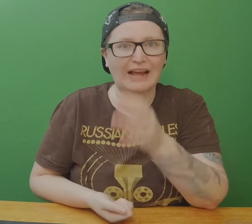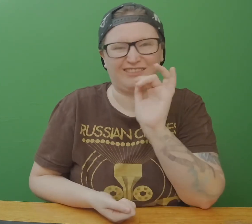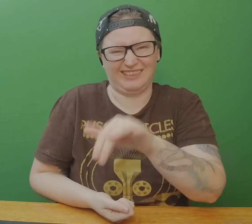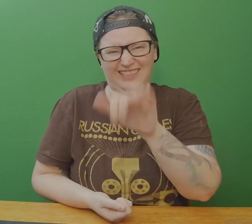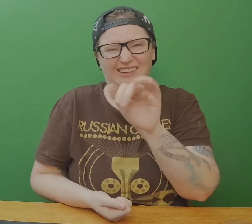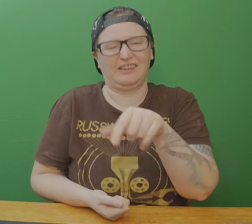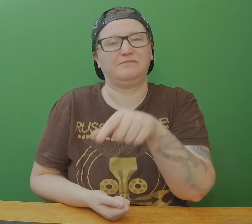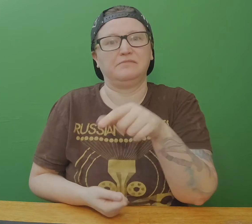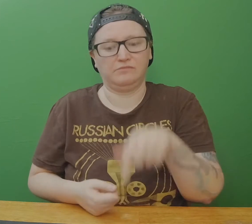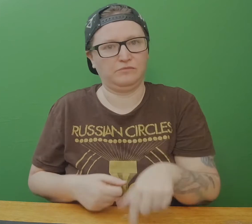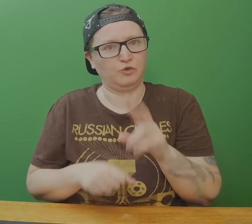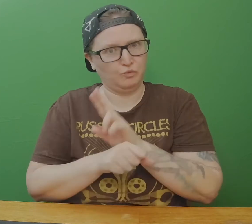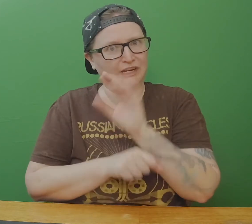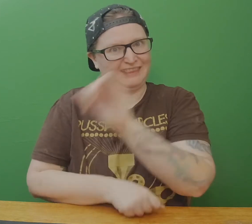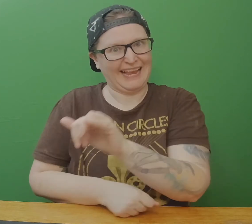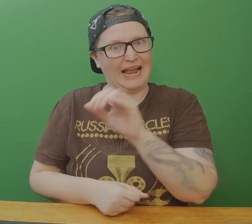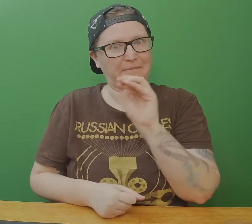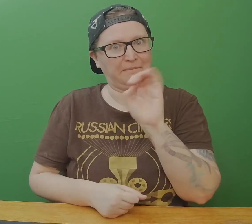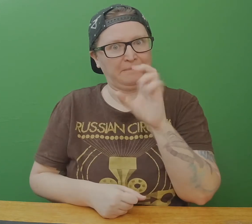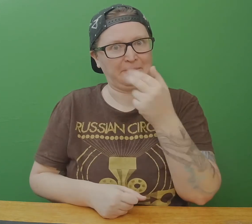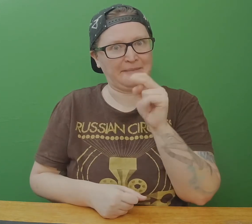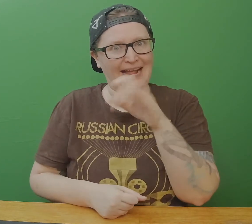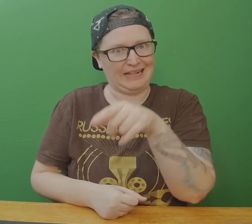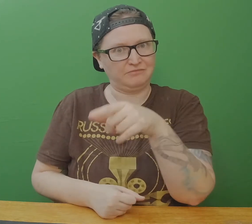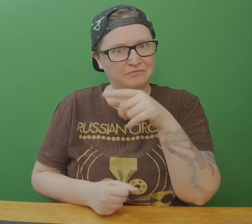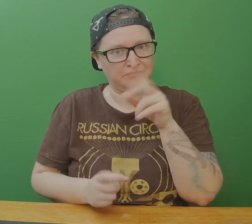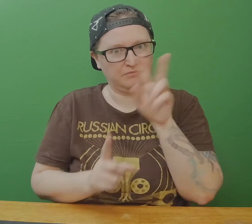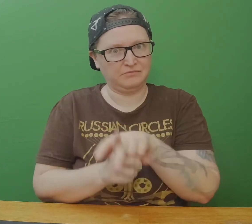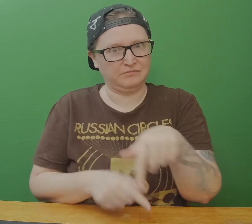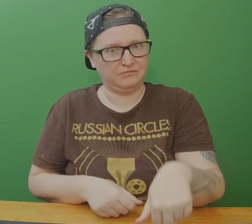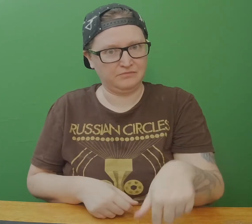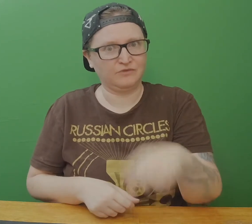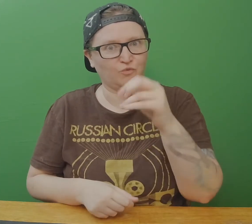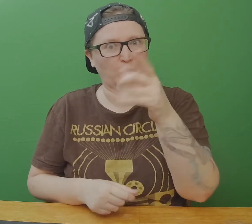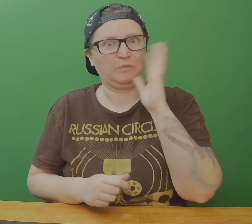straight a small straight that sort of thing but this is using the mechanics from that game